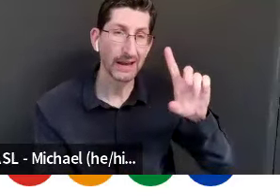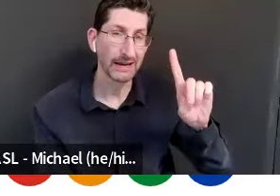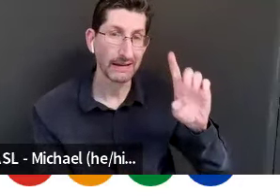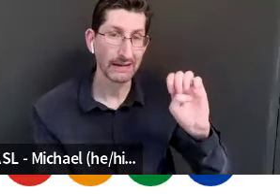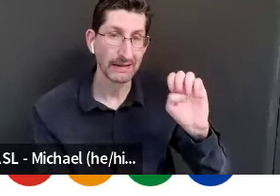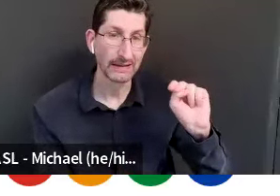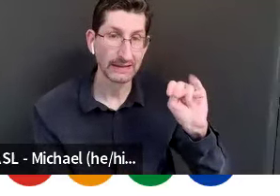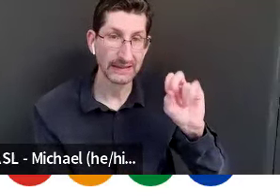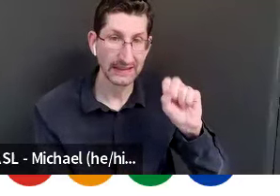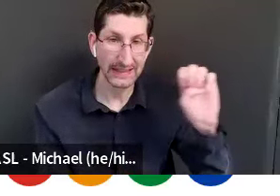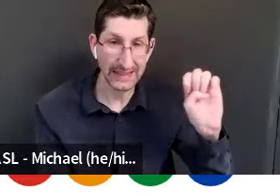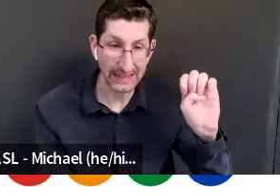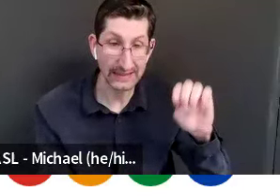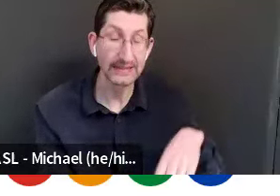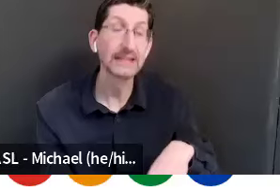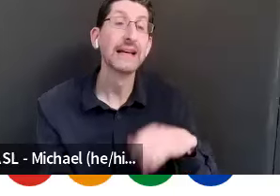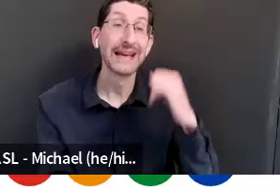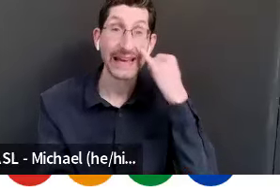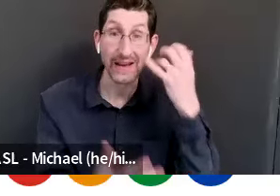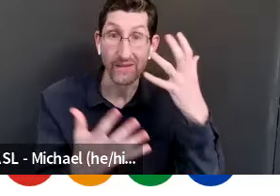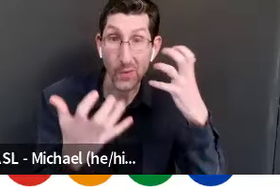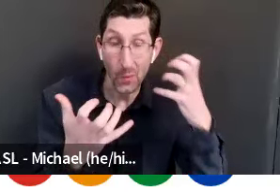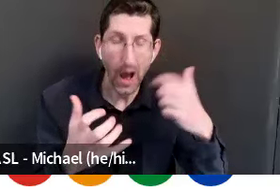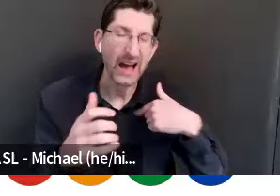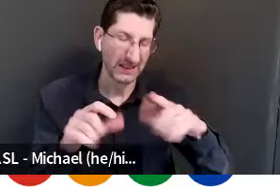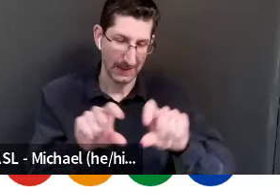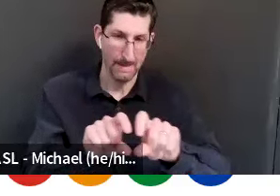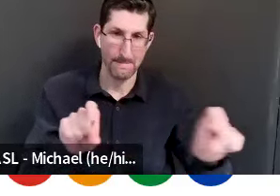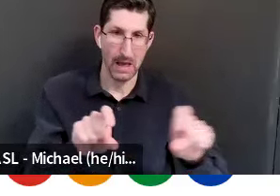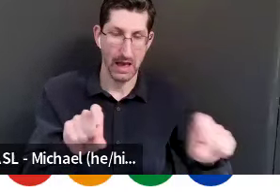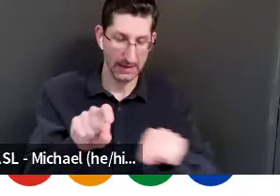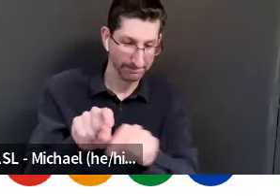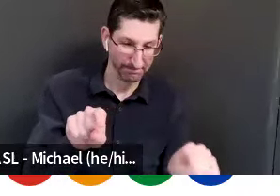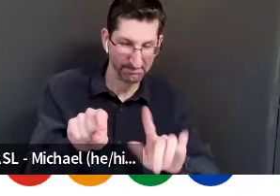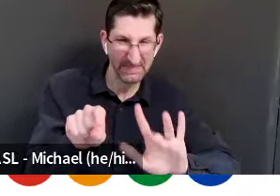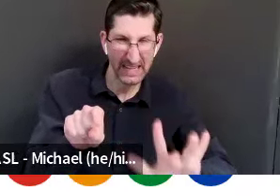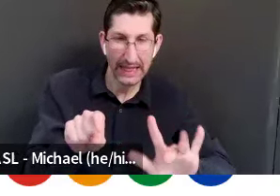OUR CART CAPTIONER TODAY IS DENISE. TO ACCESS IN THE MEETING CONTROLS TOOLBAR, CLICK SHOW